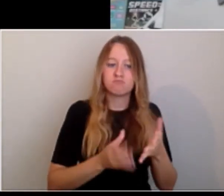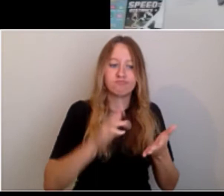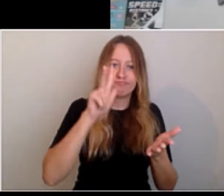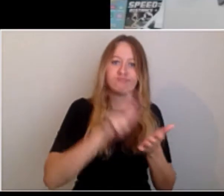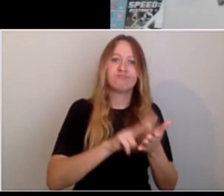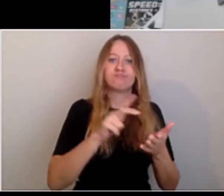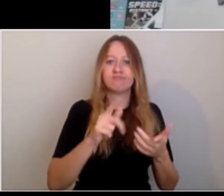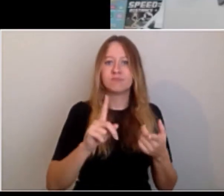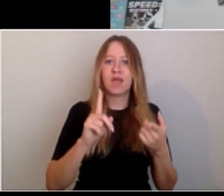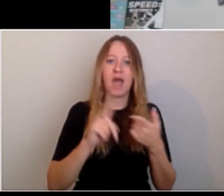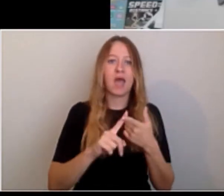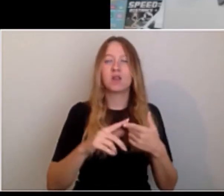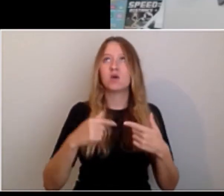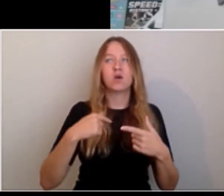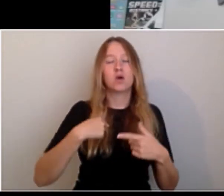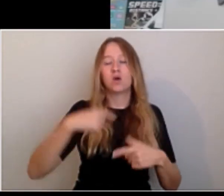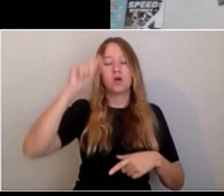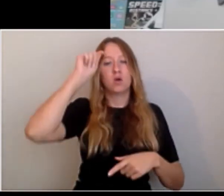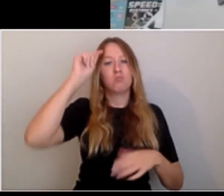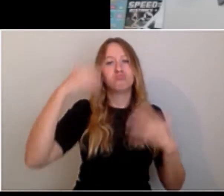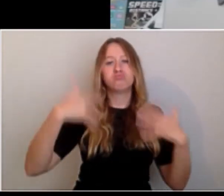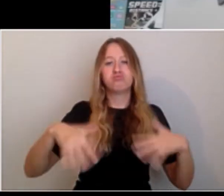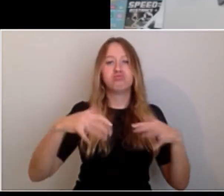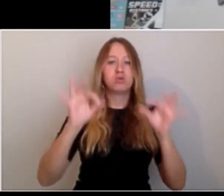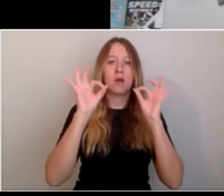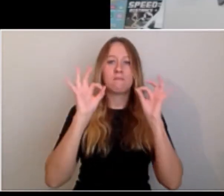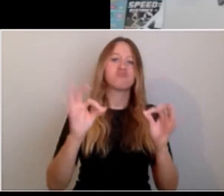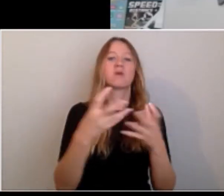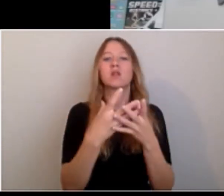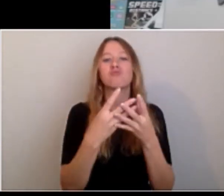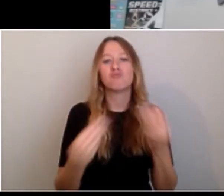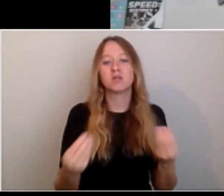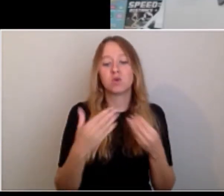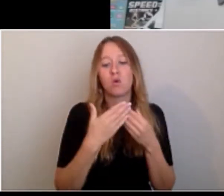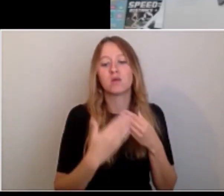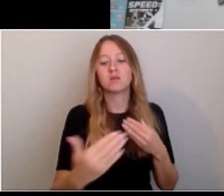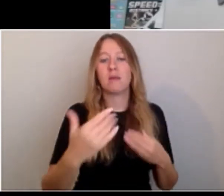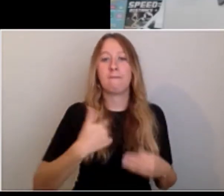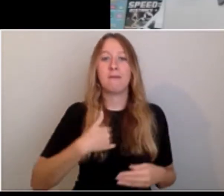say, it's just a fantastic resource to have. Going forward,